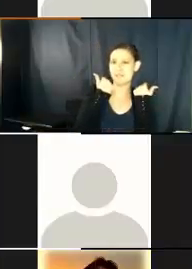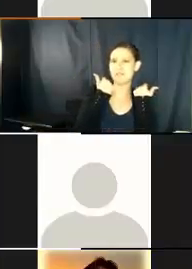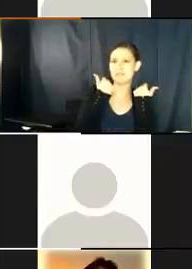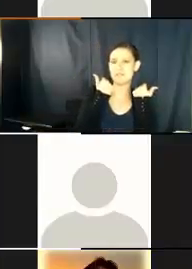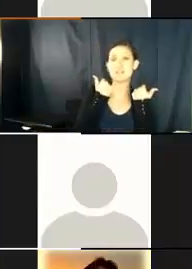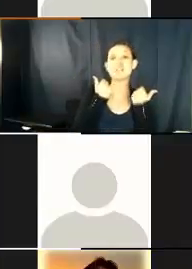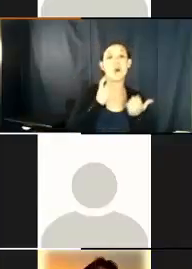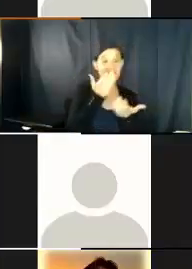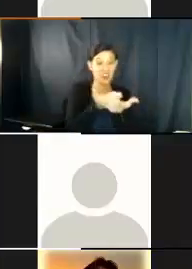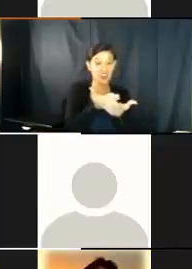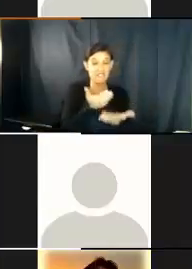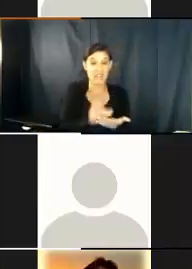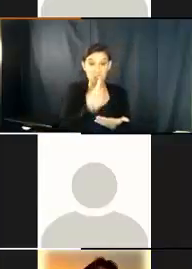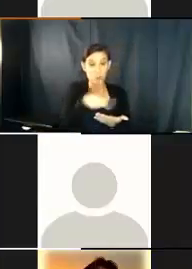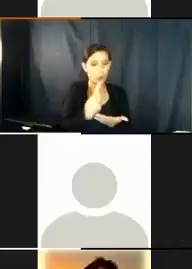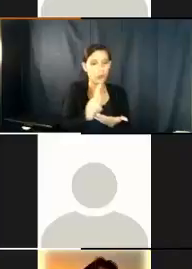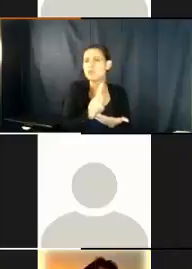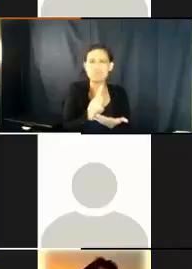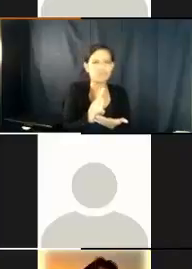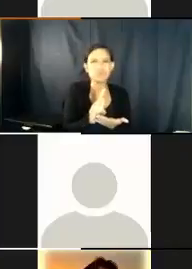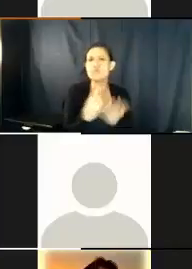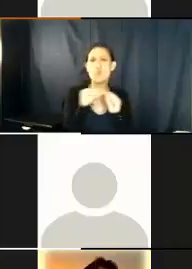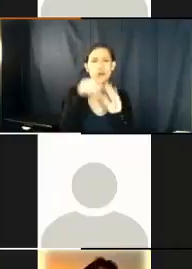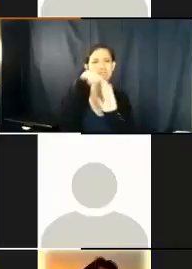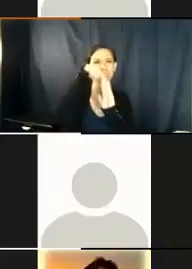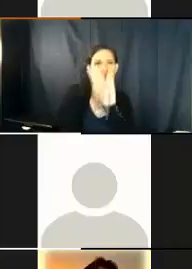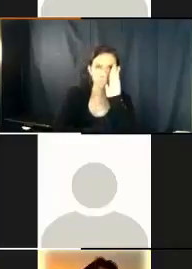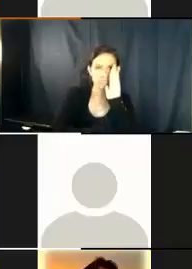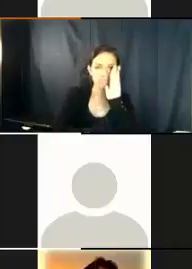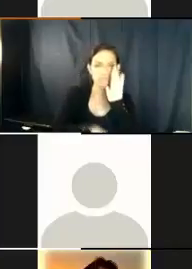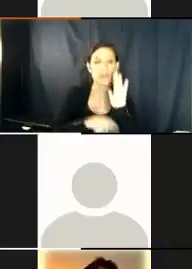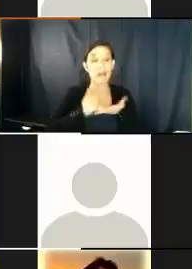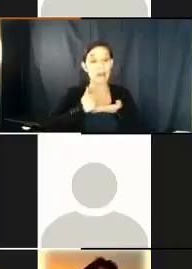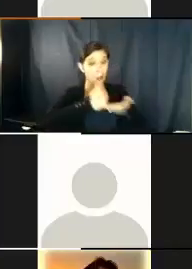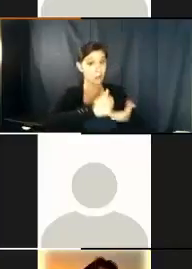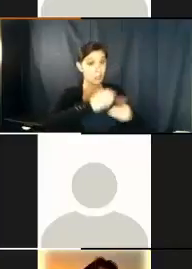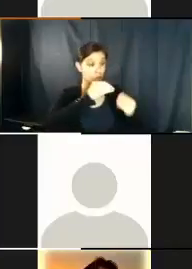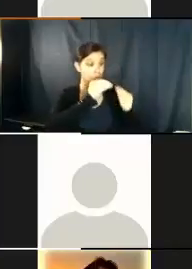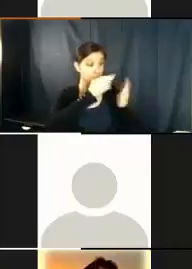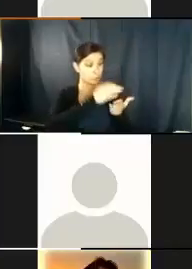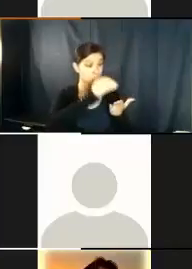holder of information to helping students think for themselves and guiding them through